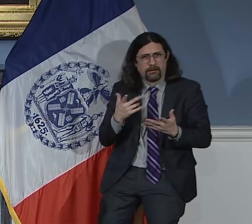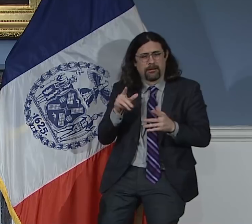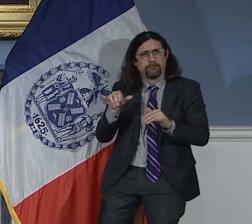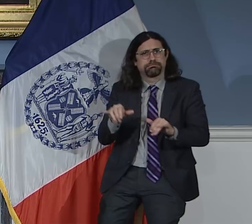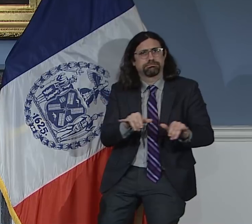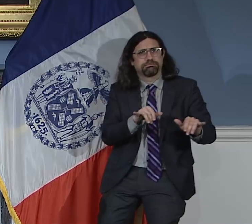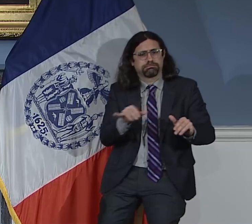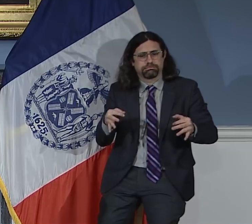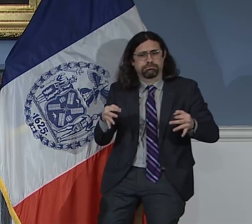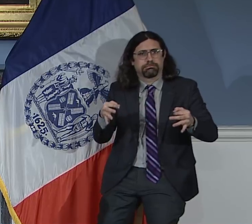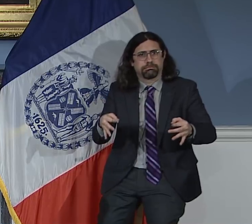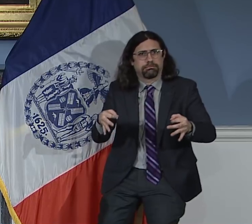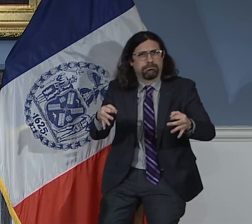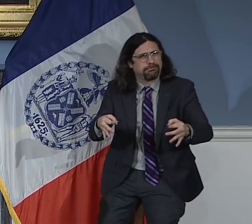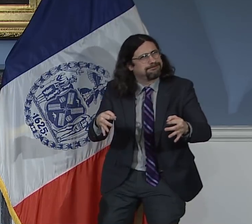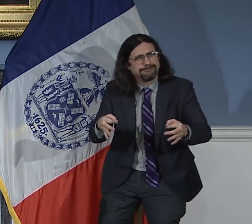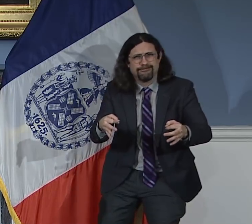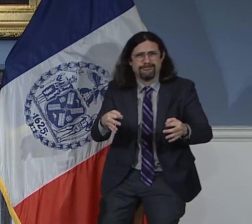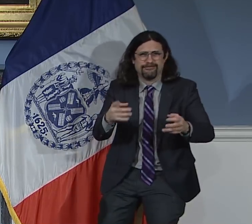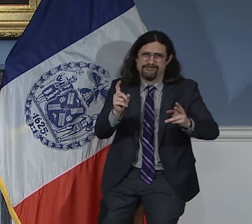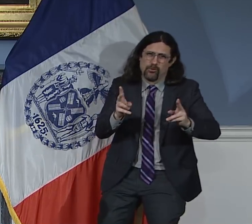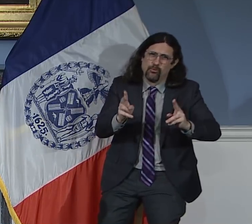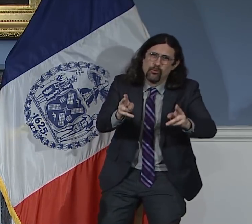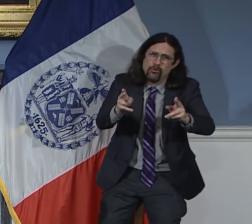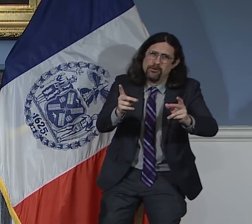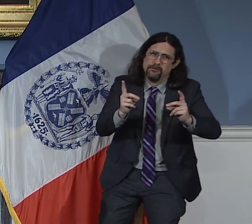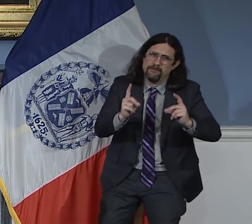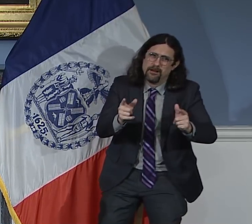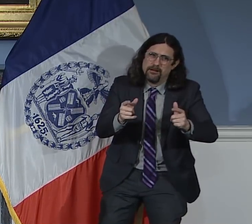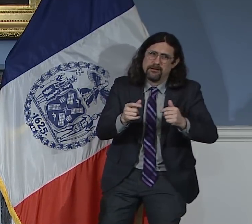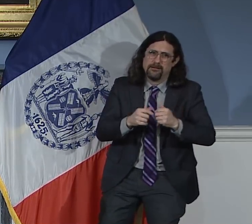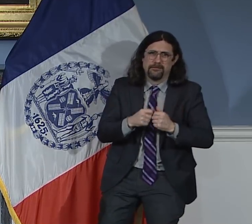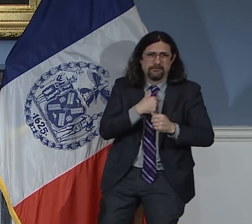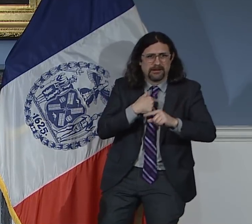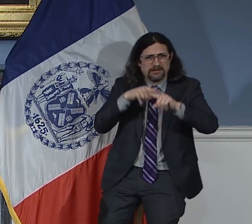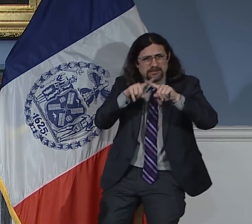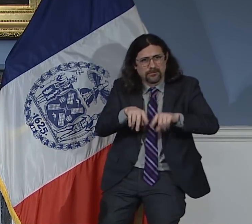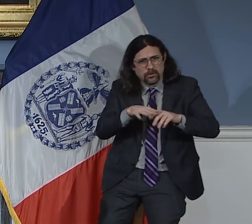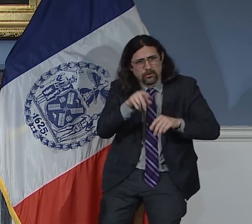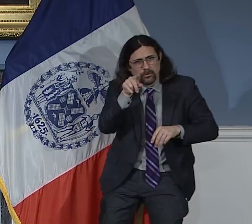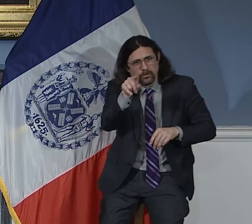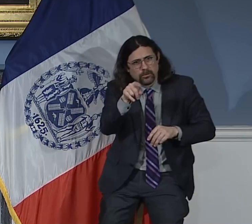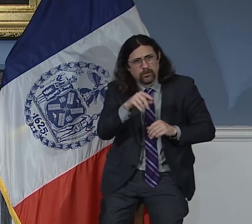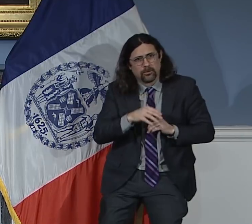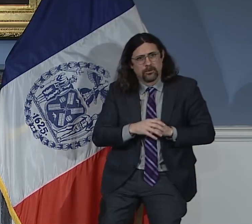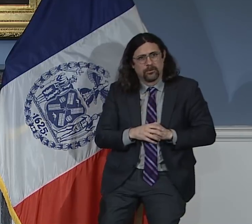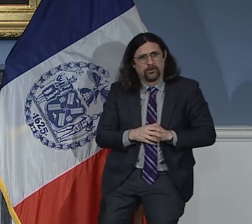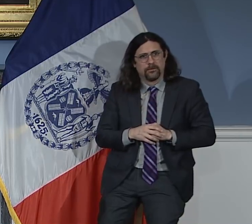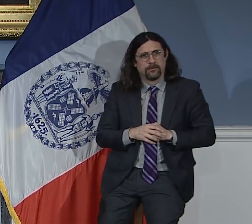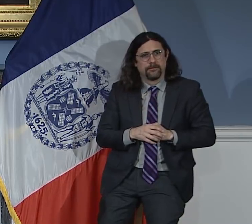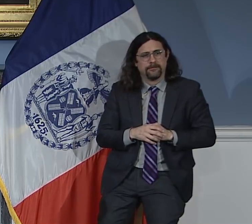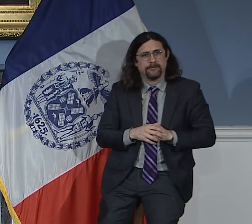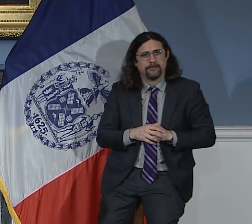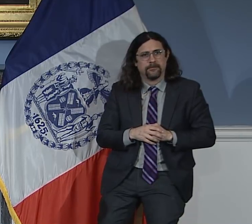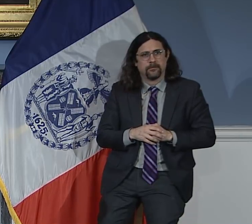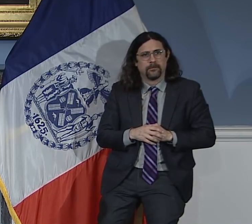FOR SOME REASON YOU CONTINUE TO HESITATE. I SAID IT NOT TO BE FLIP BUT TO NOTEHE T HISTORIC